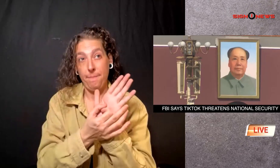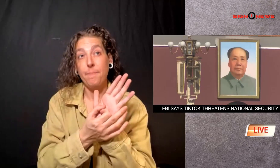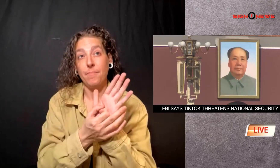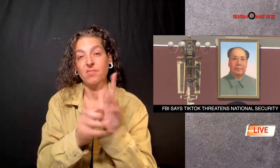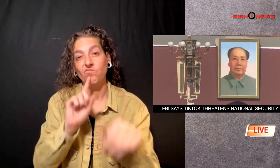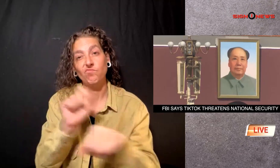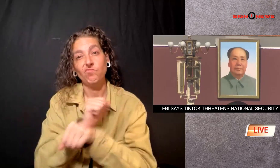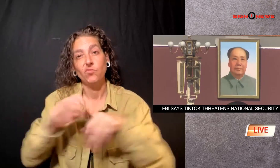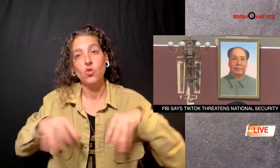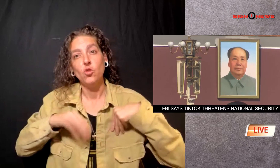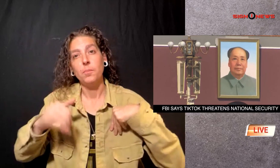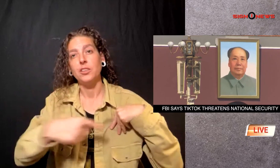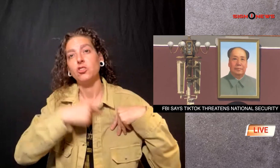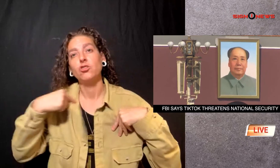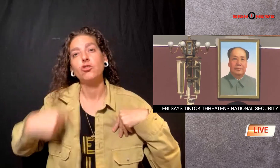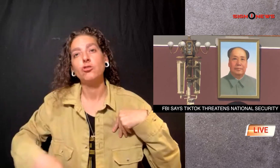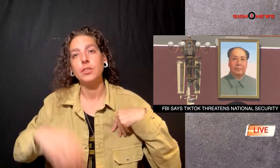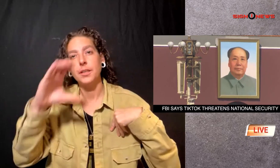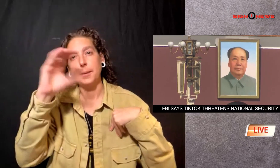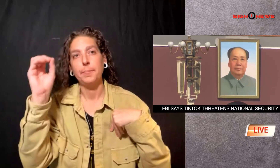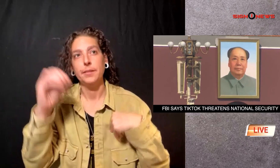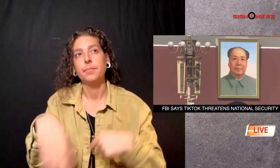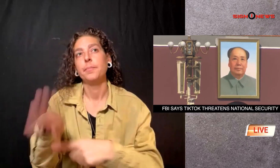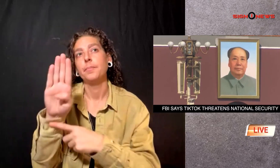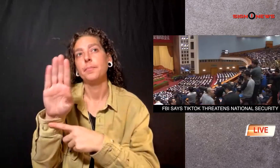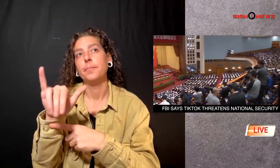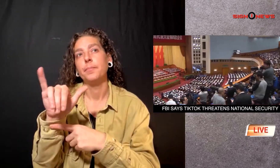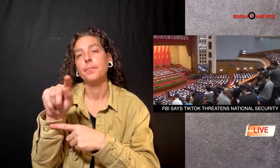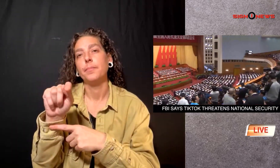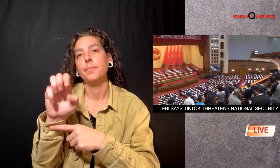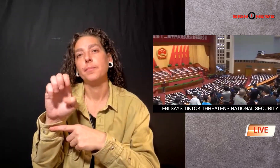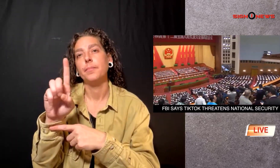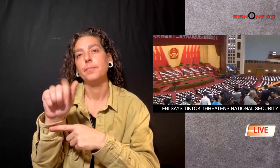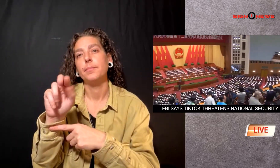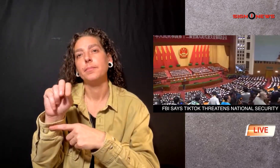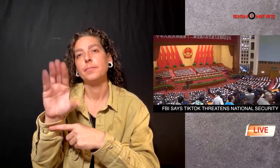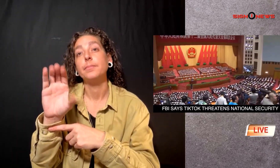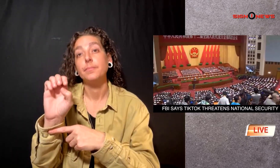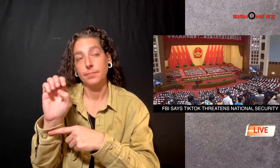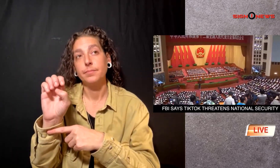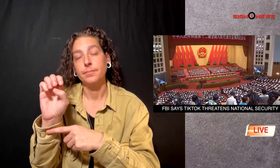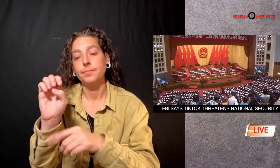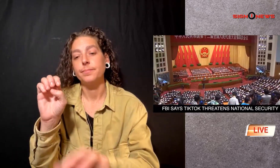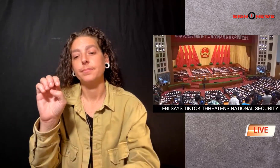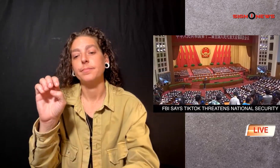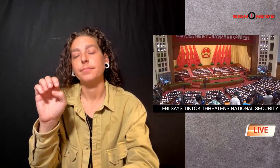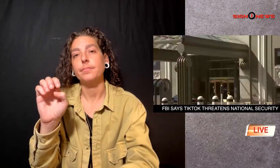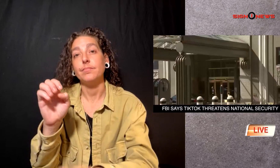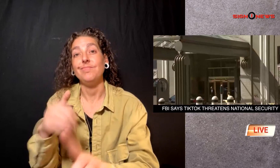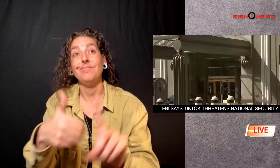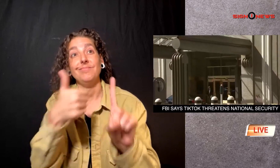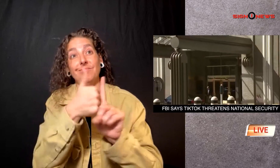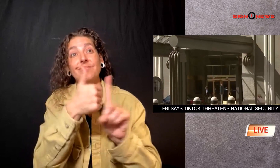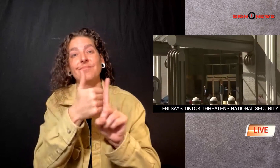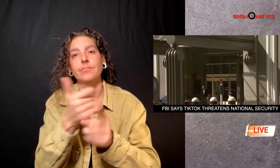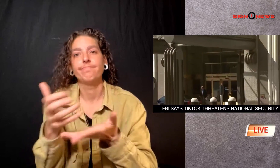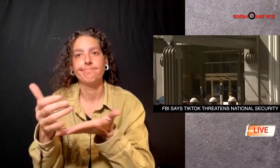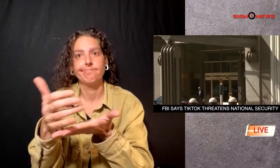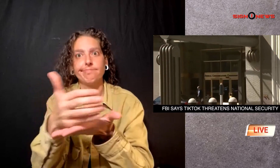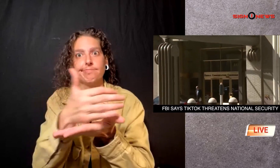and said the video sharing app which is owned by Chinese company Bytedance is collecting